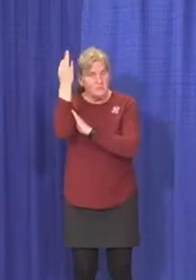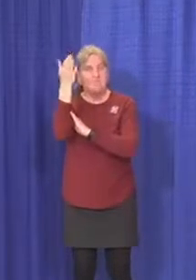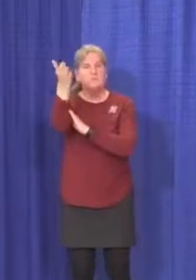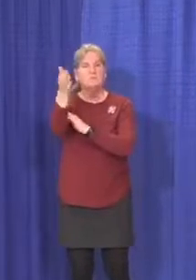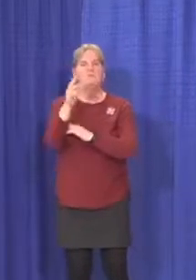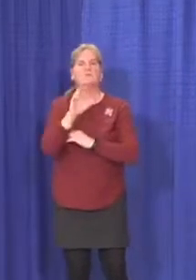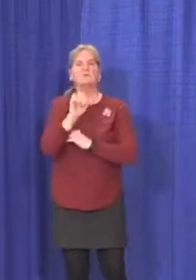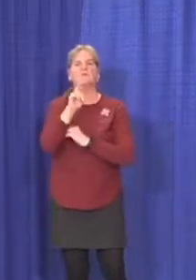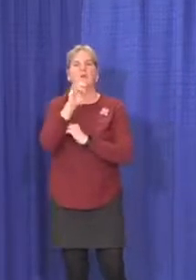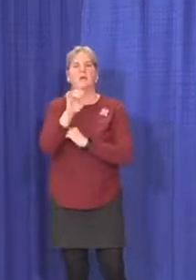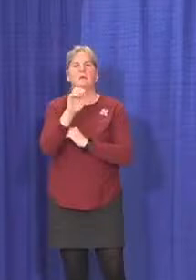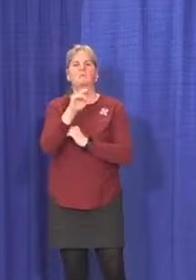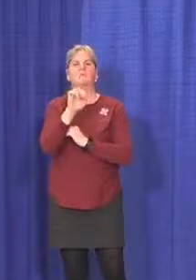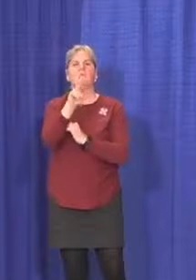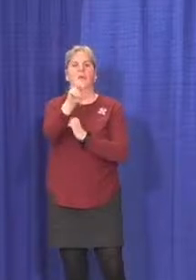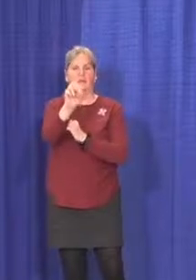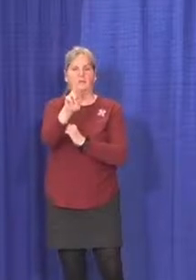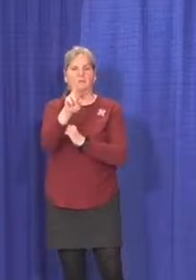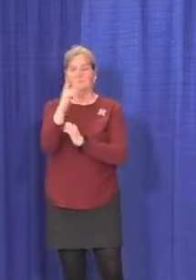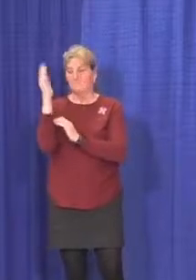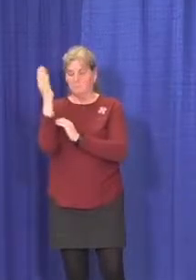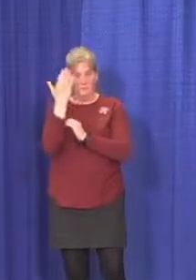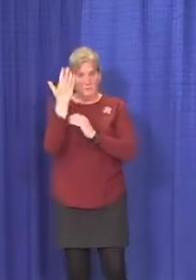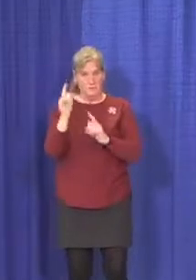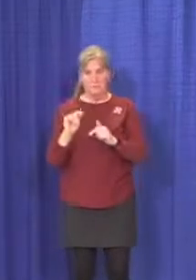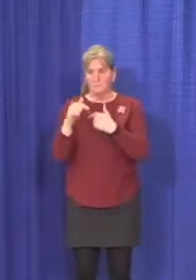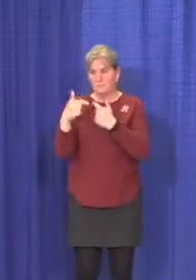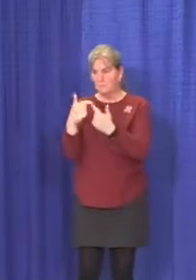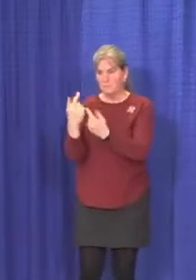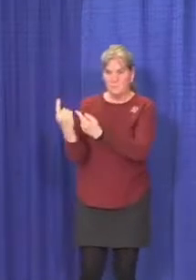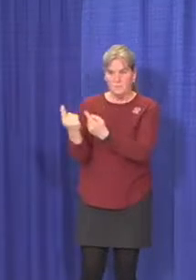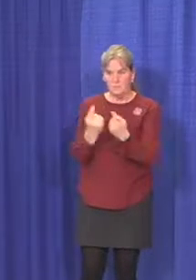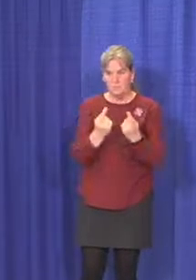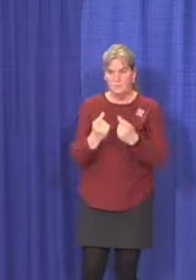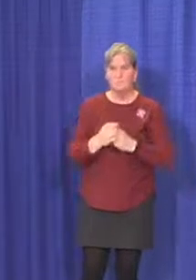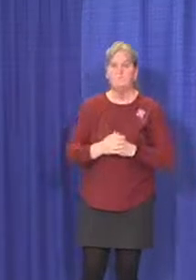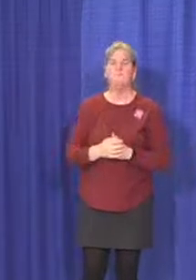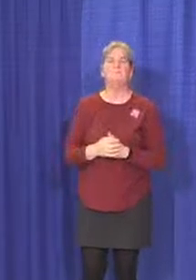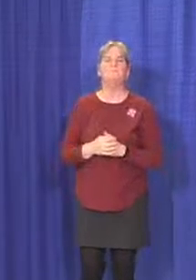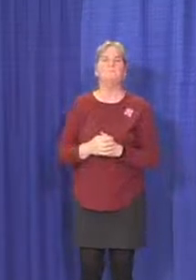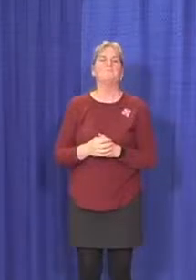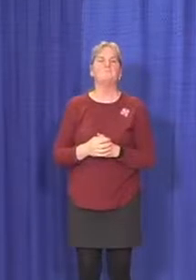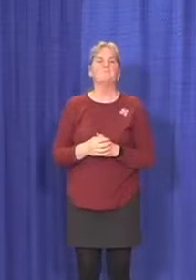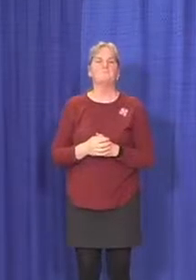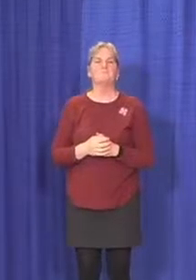our French language interpretation is provided by Andre Bourcier. We will go to the phone lines